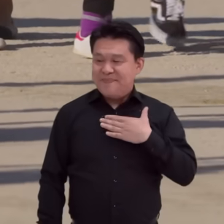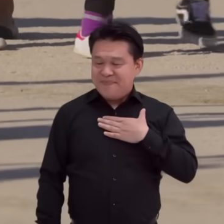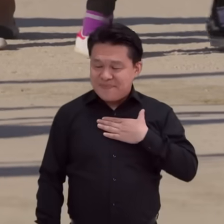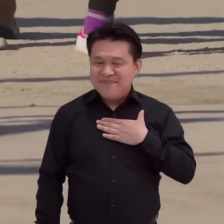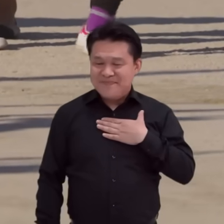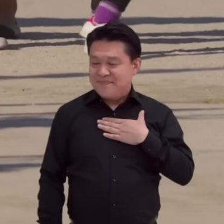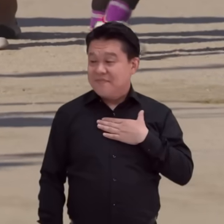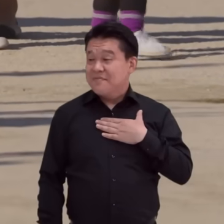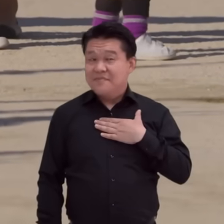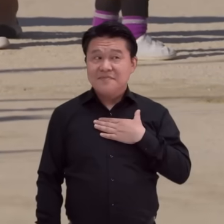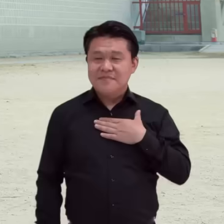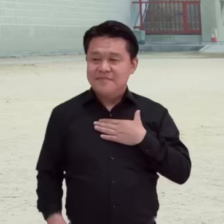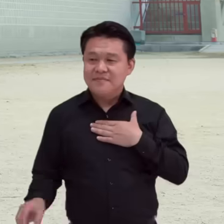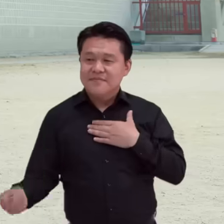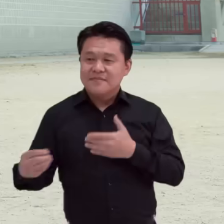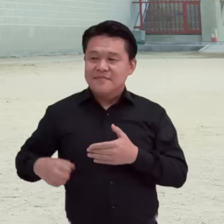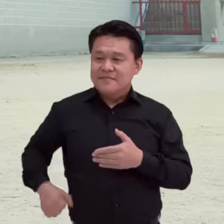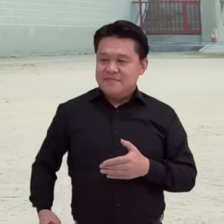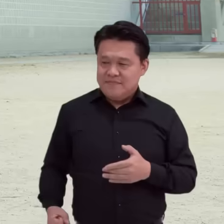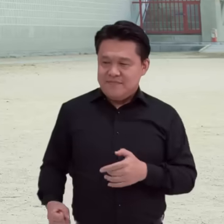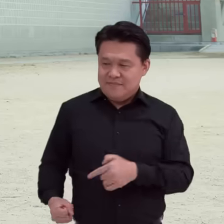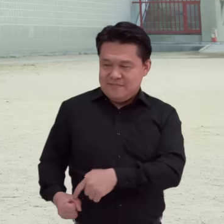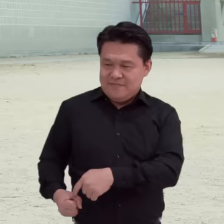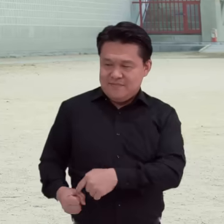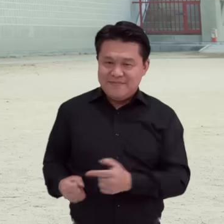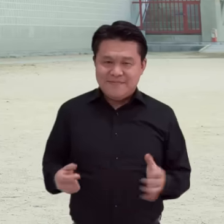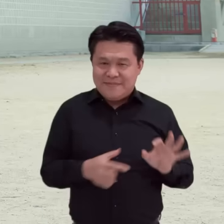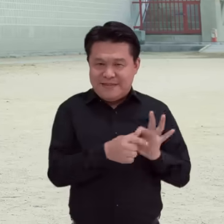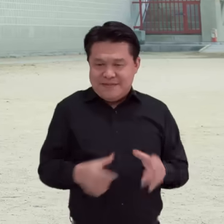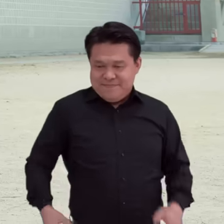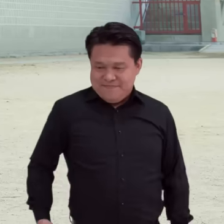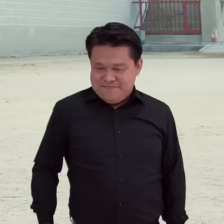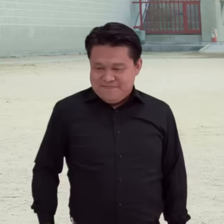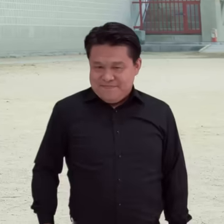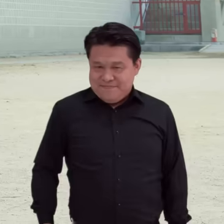So, I took the candy. I held it in my hand during my shift,